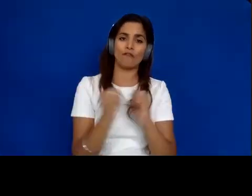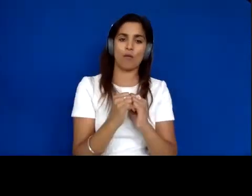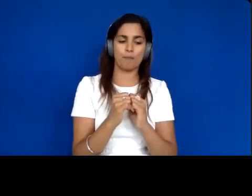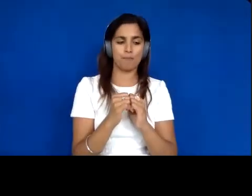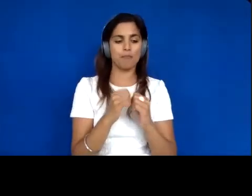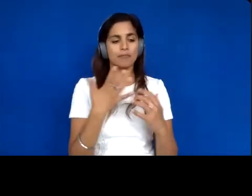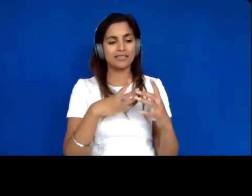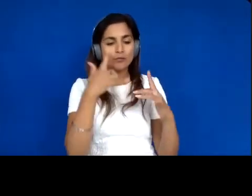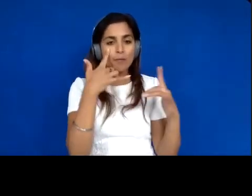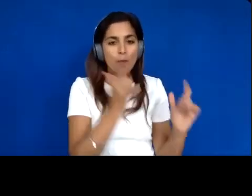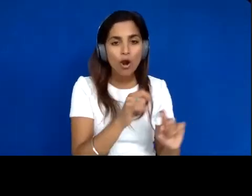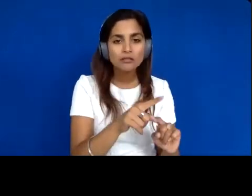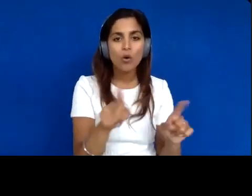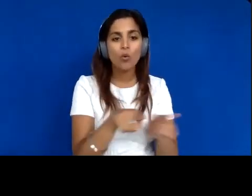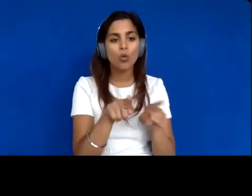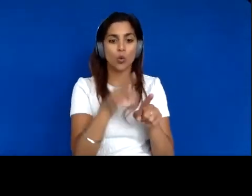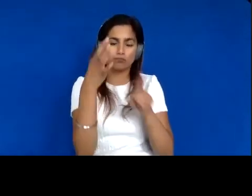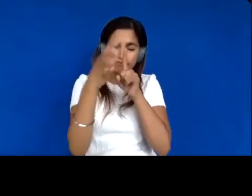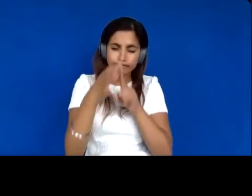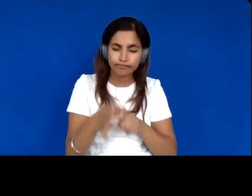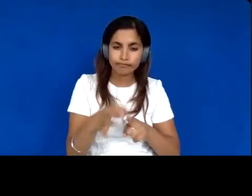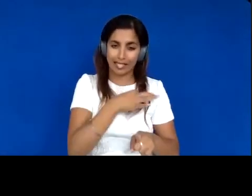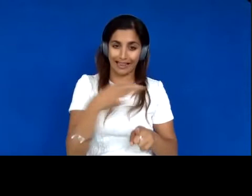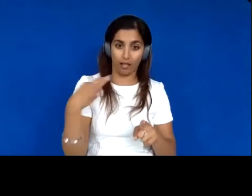showcasing discomfort with ways of articulating bodily experience beyond